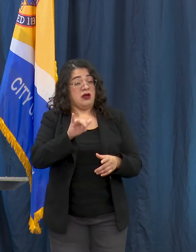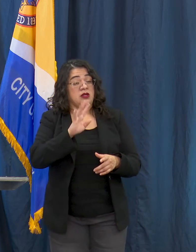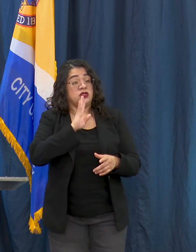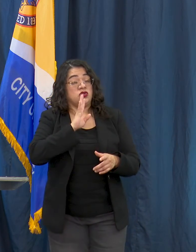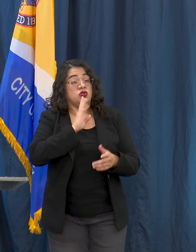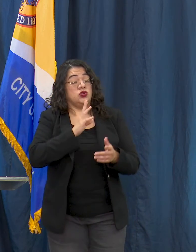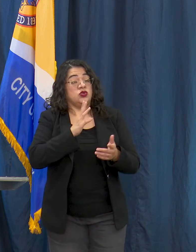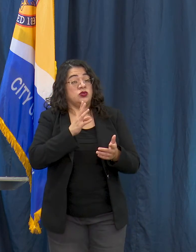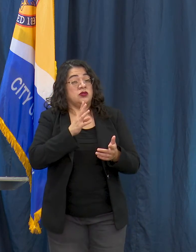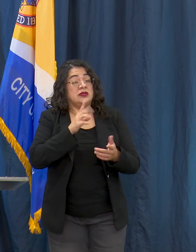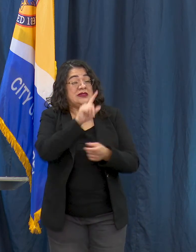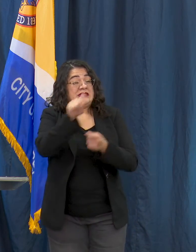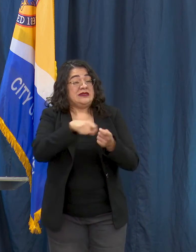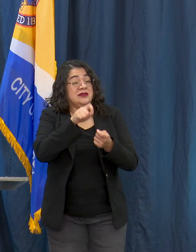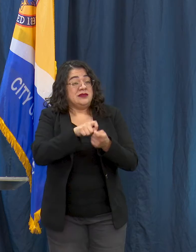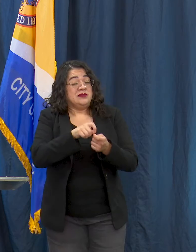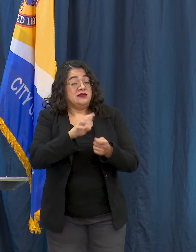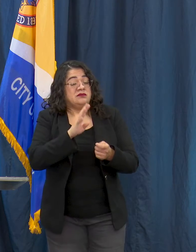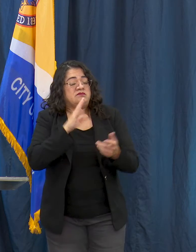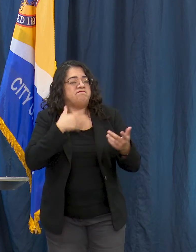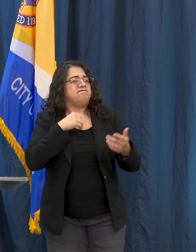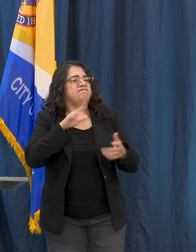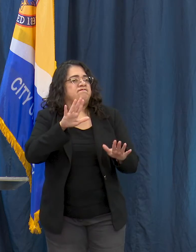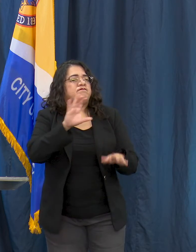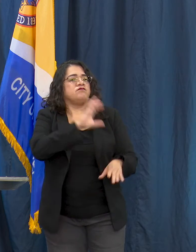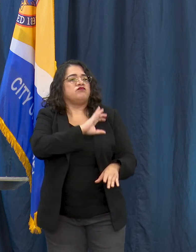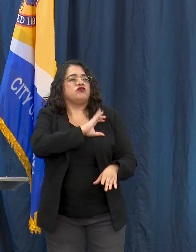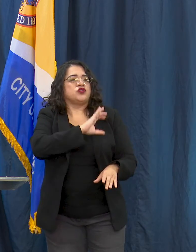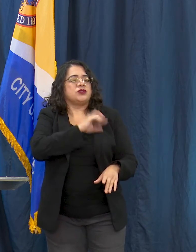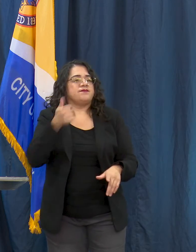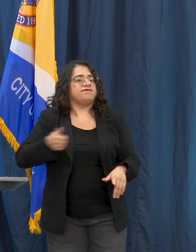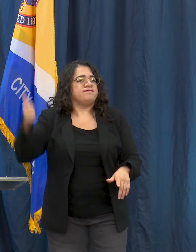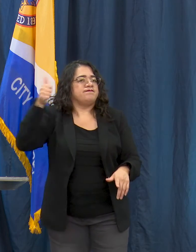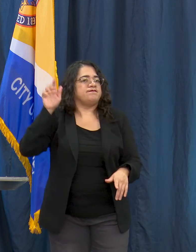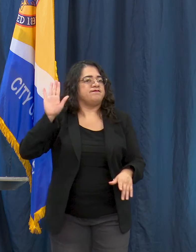the Police Chief would know this answer completely because